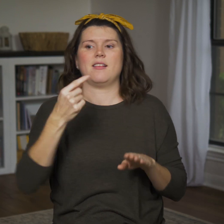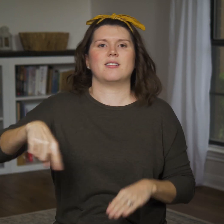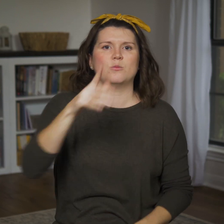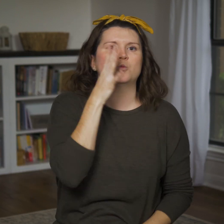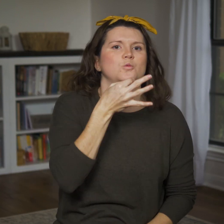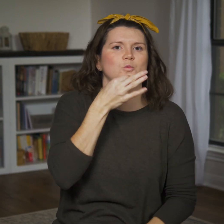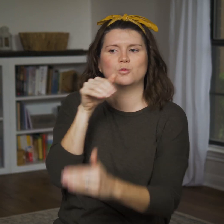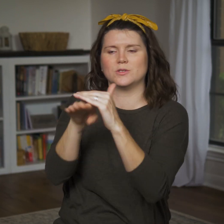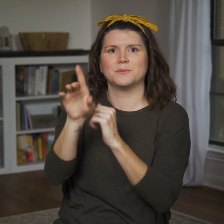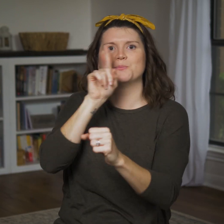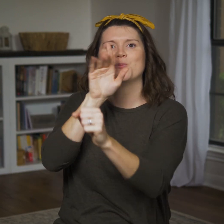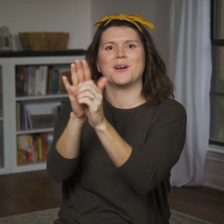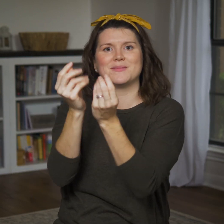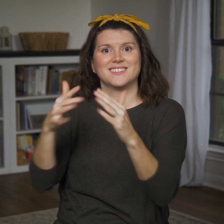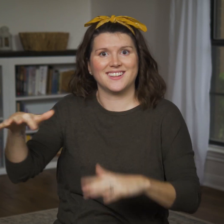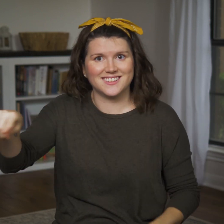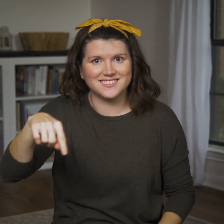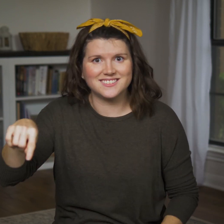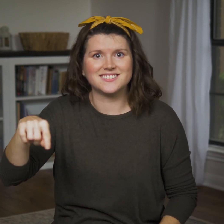and they enter the Promised Land.